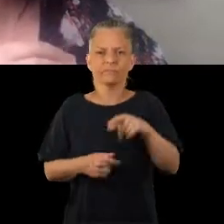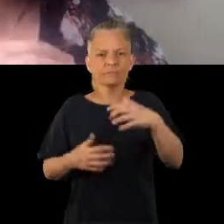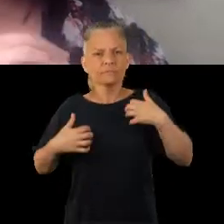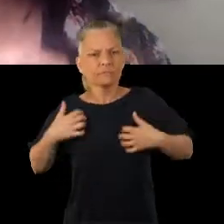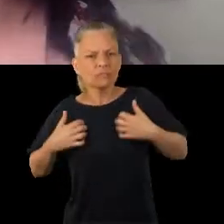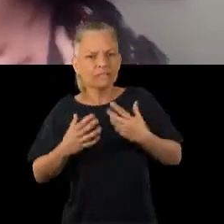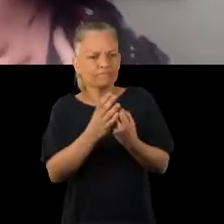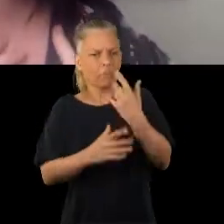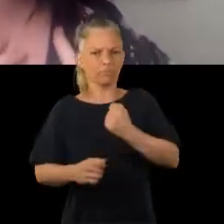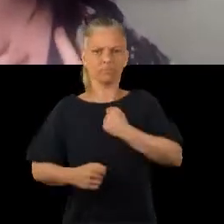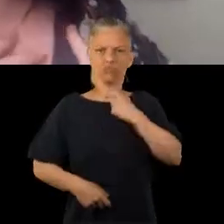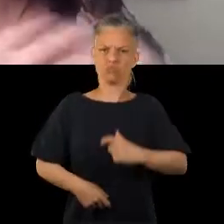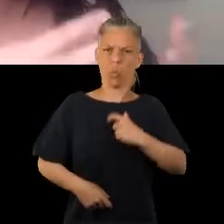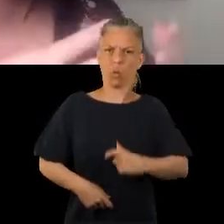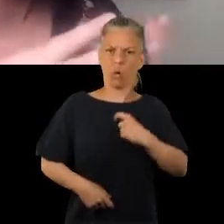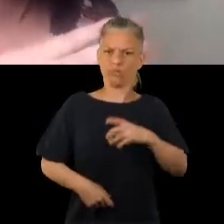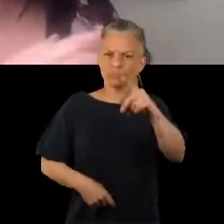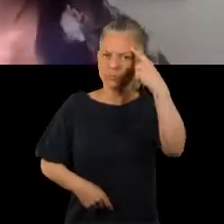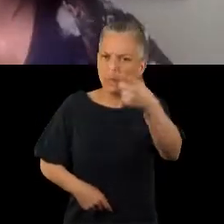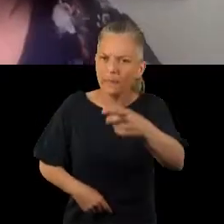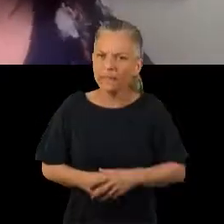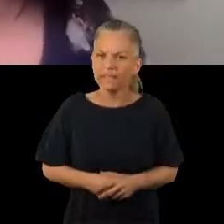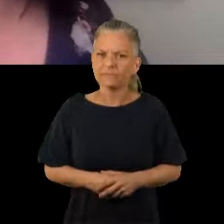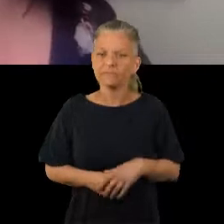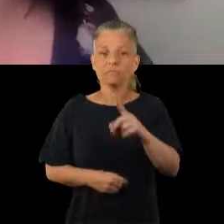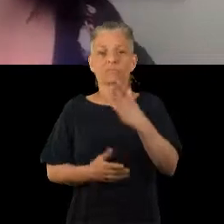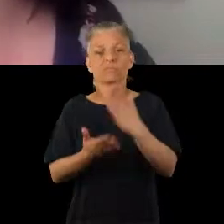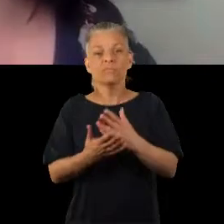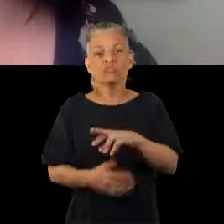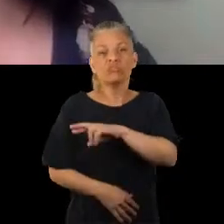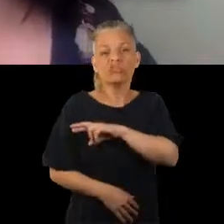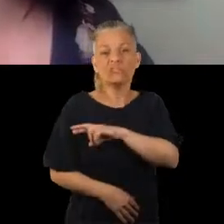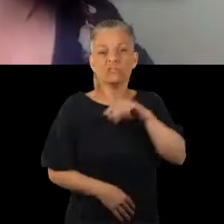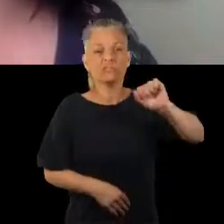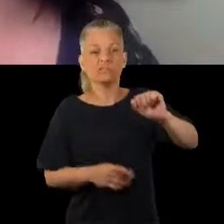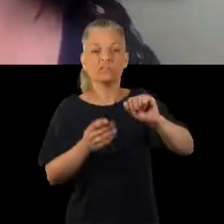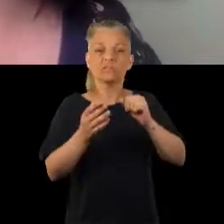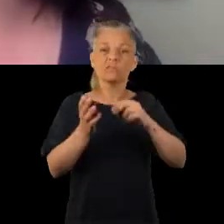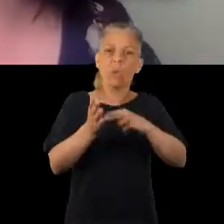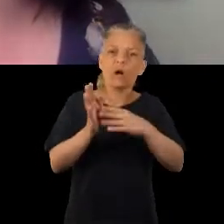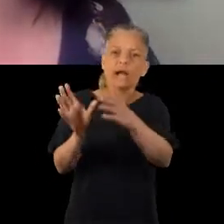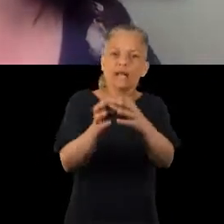I guess my entry into peer support came like around and about. So I started with a real lot